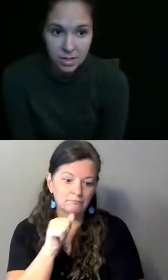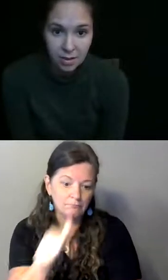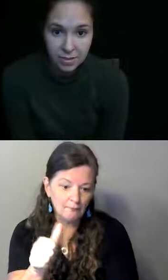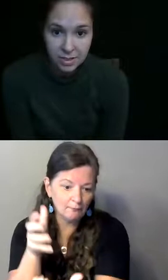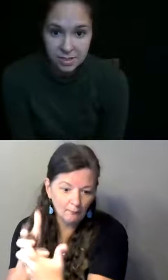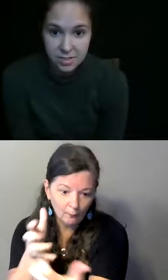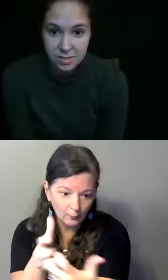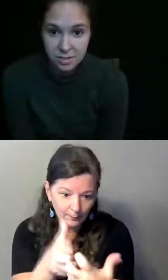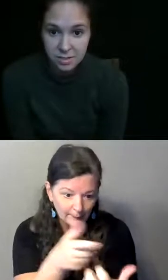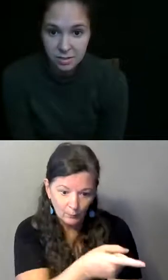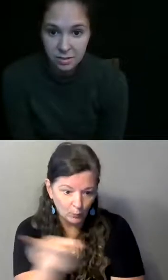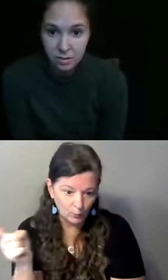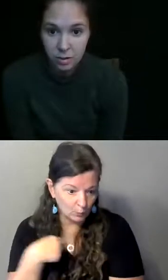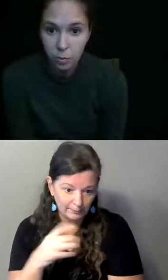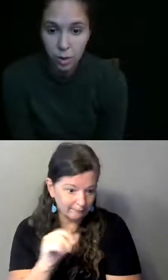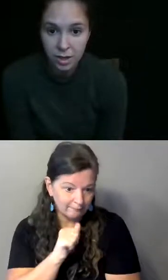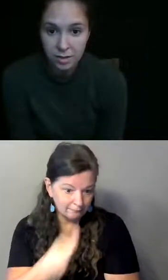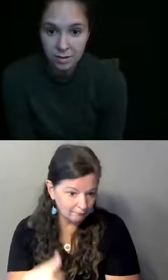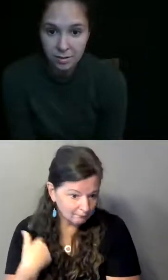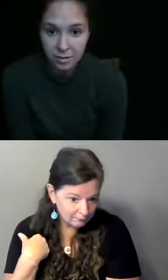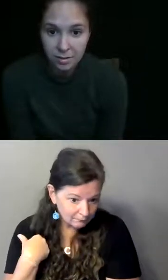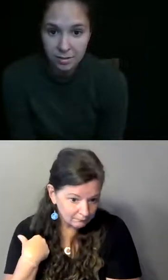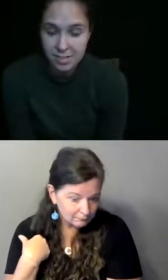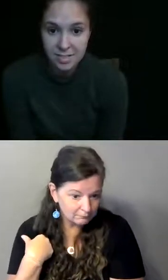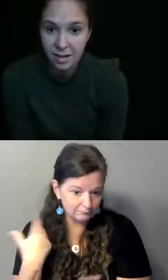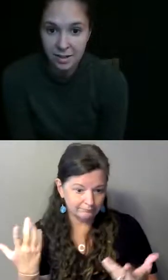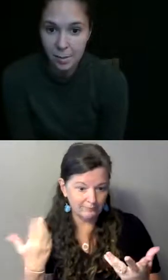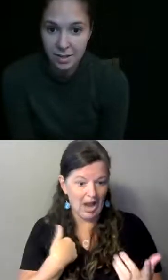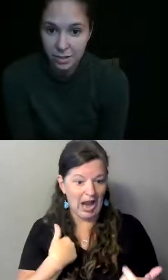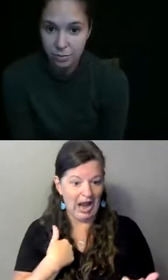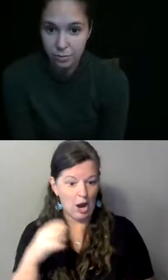it's obvious number one, because I did not accommodate you.